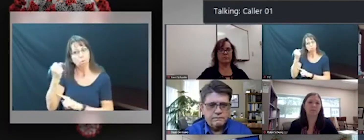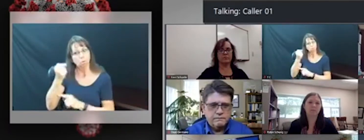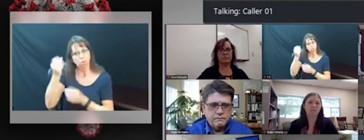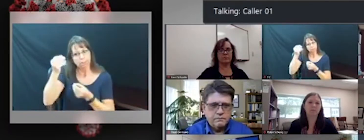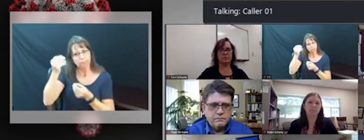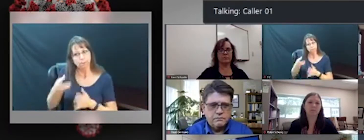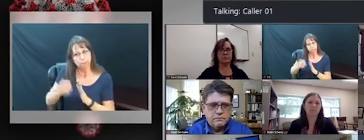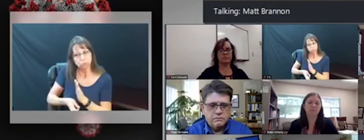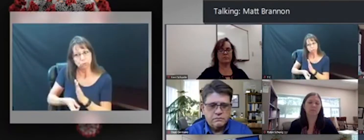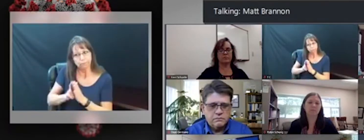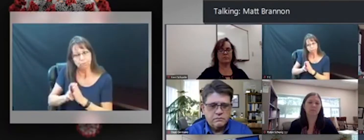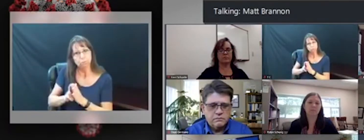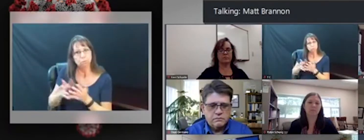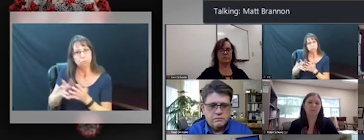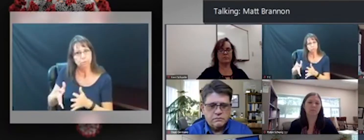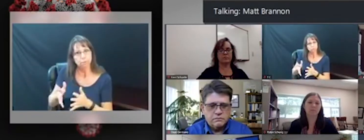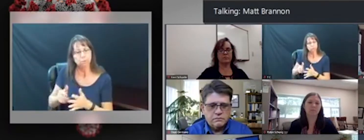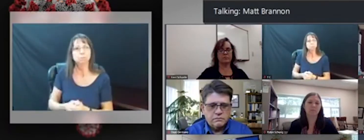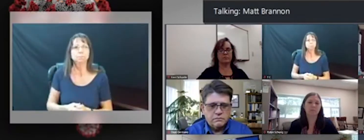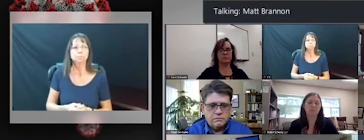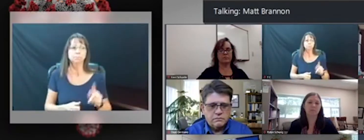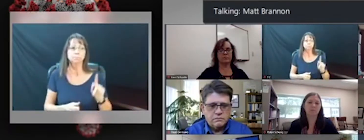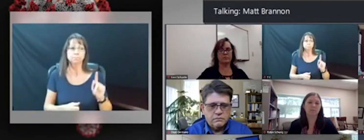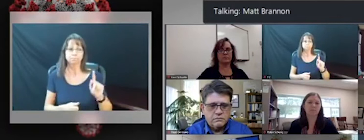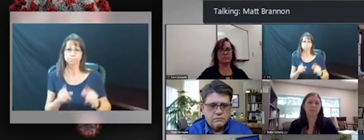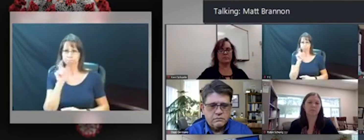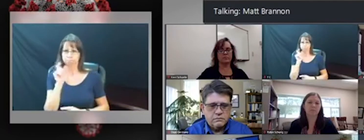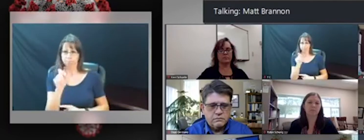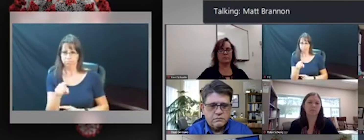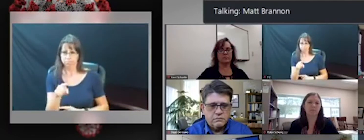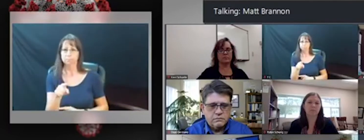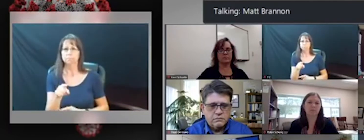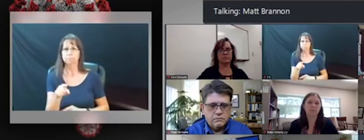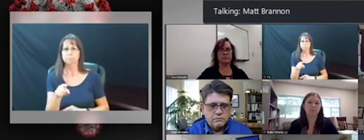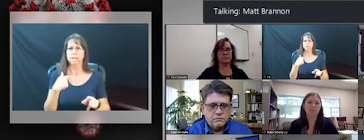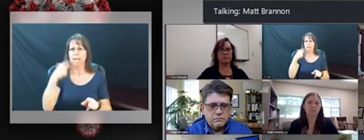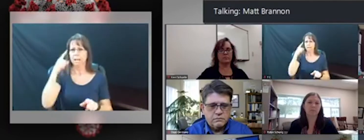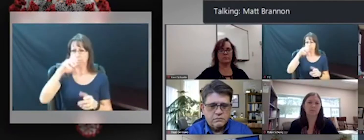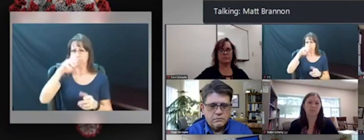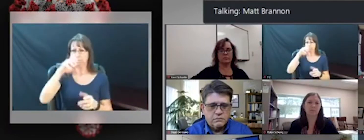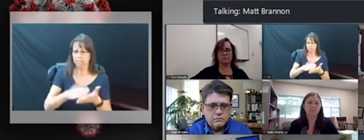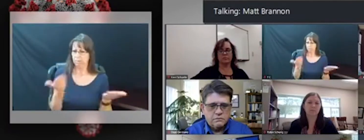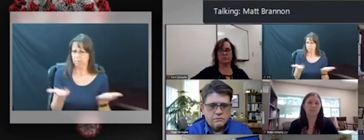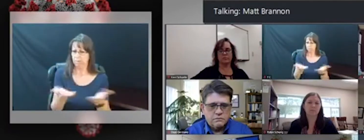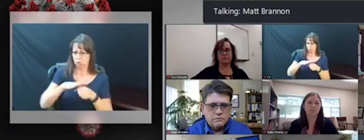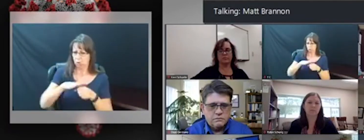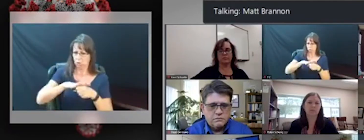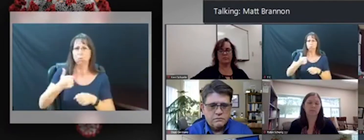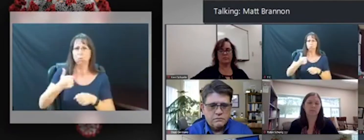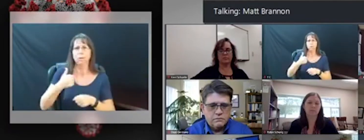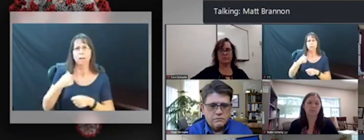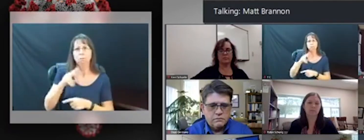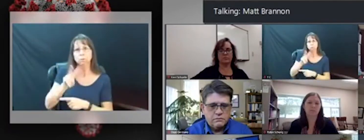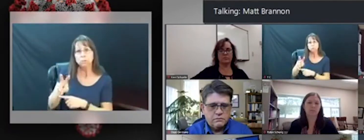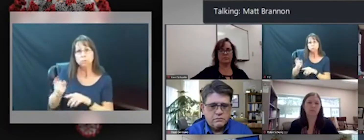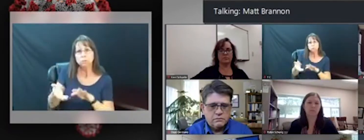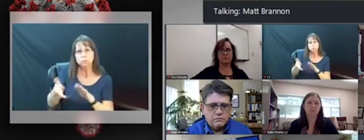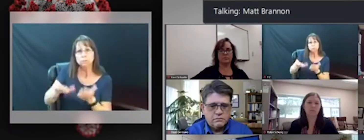Have any of the deaths that we have reported, because I know I believe it's 22 at this point, can we say for sure if any of those have been connected to it.